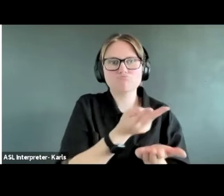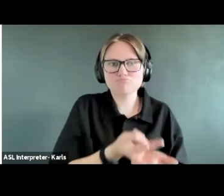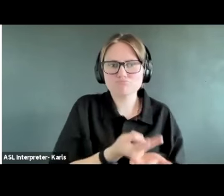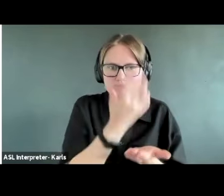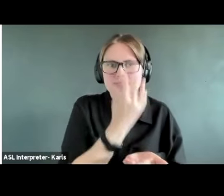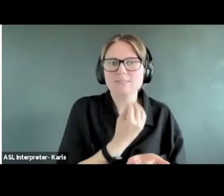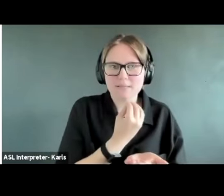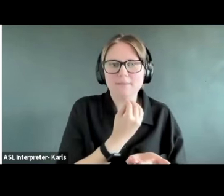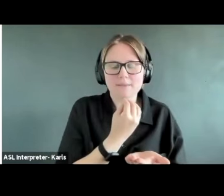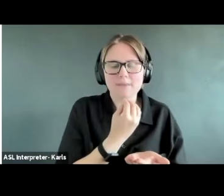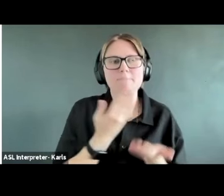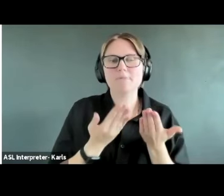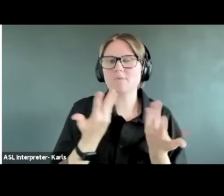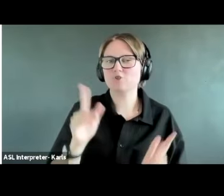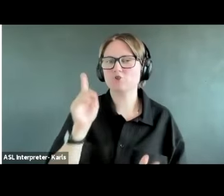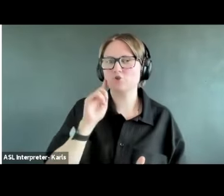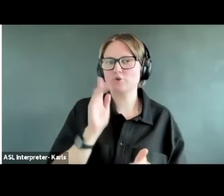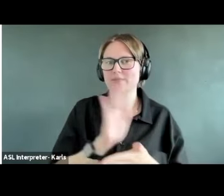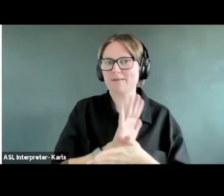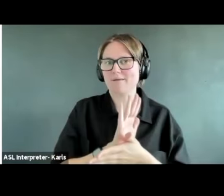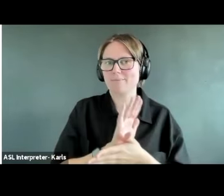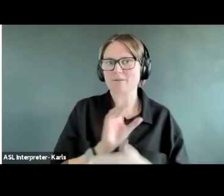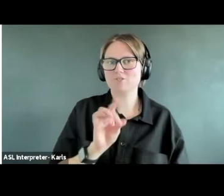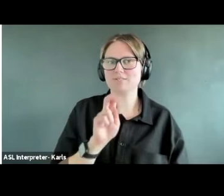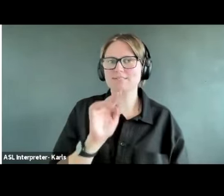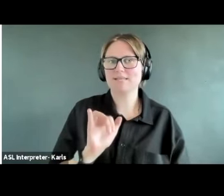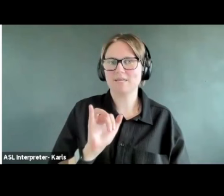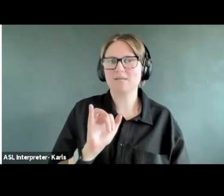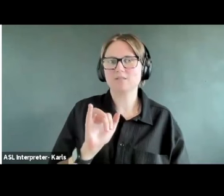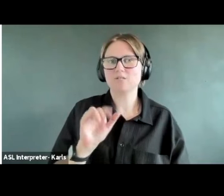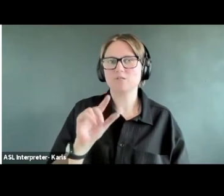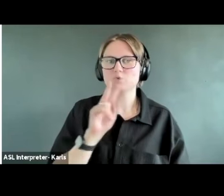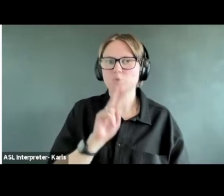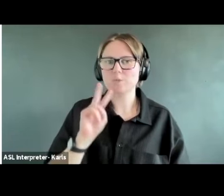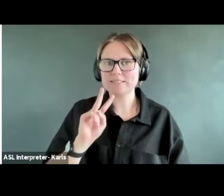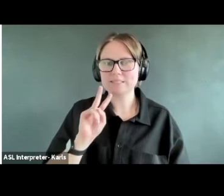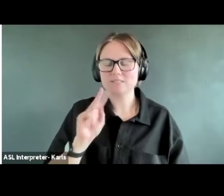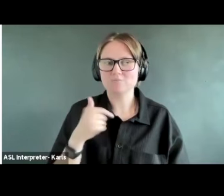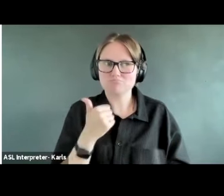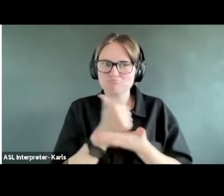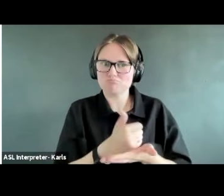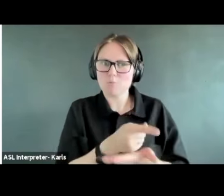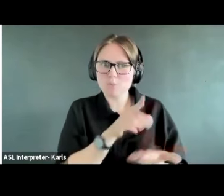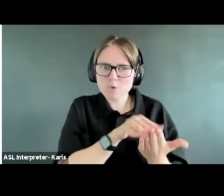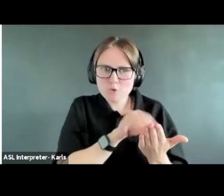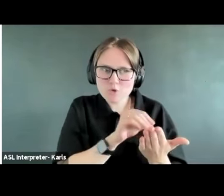Twins. And so I was able to help Danny put her twins to bed independently. And because